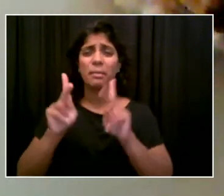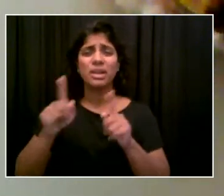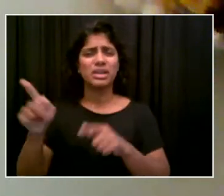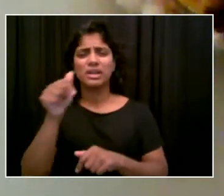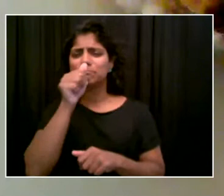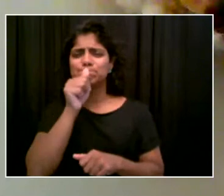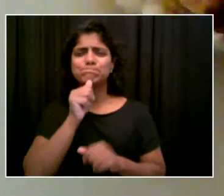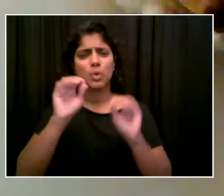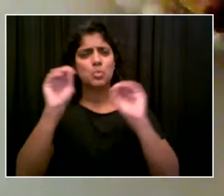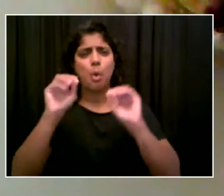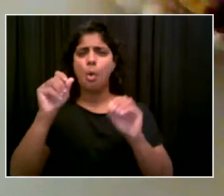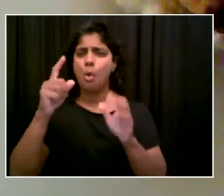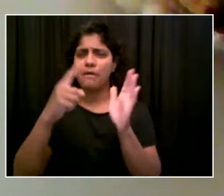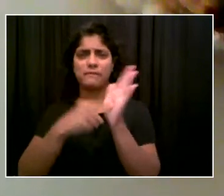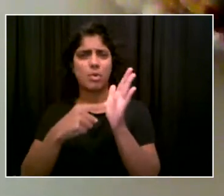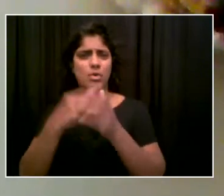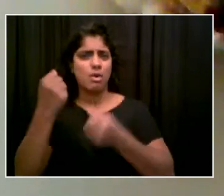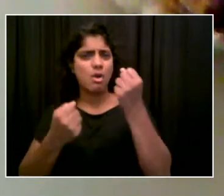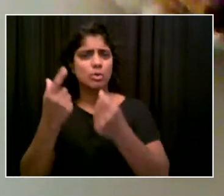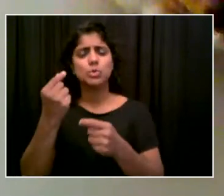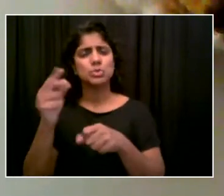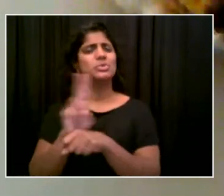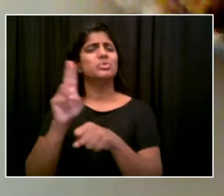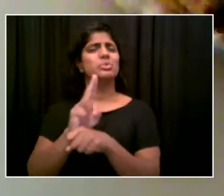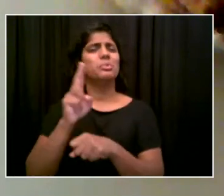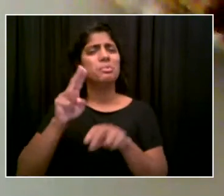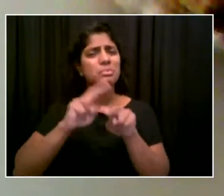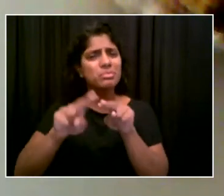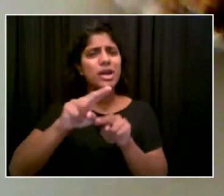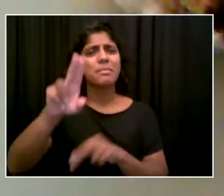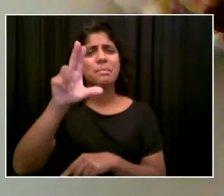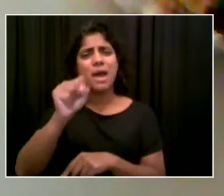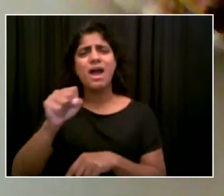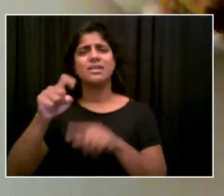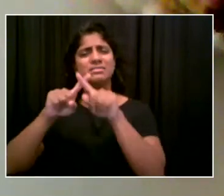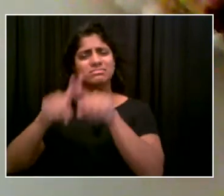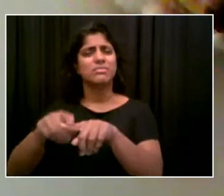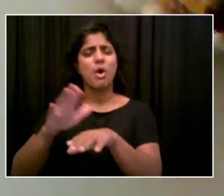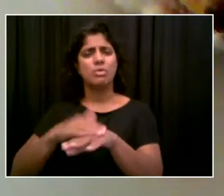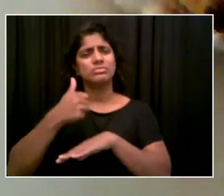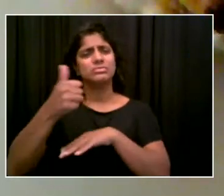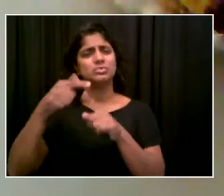ARE THONE ES WHO SUFFER THE MOST. I'M THE WORK THAT NEEDS TO BE DONE WE WERE